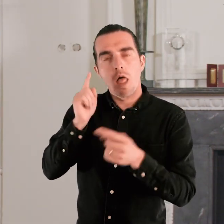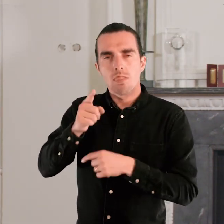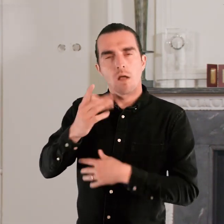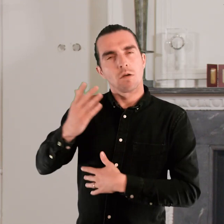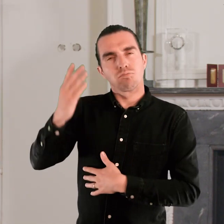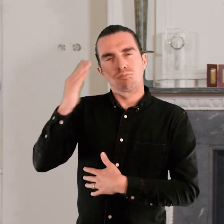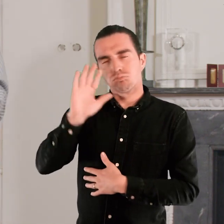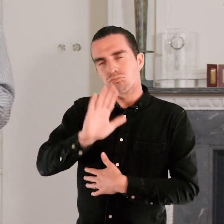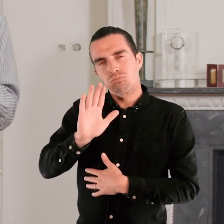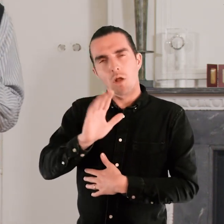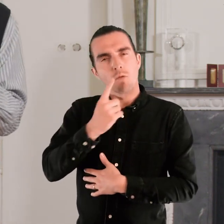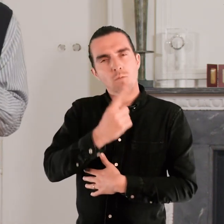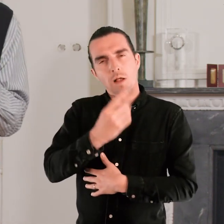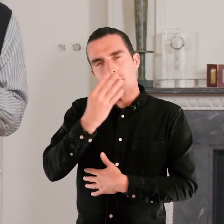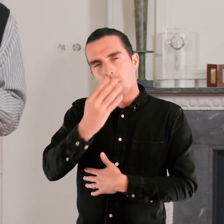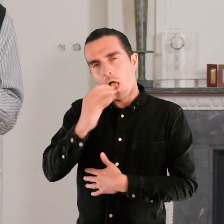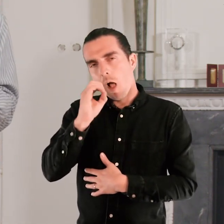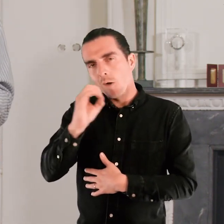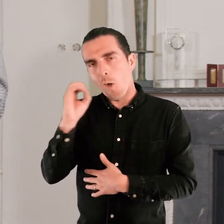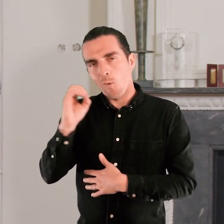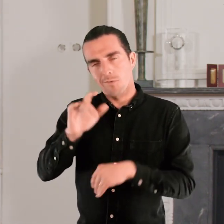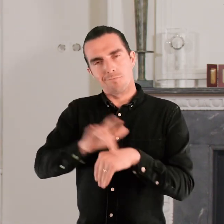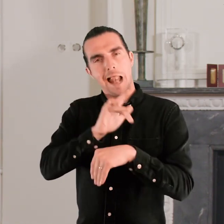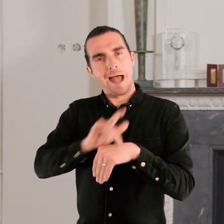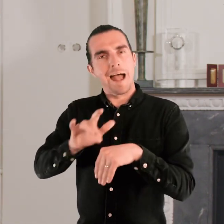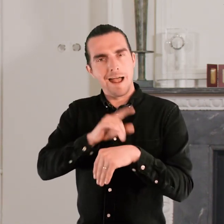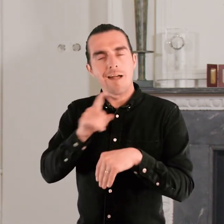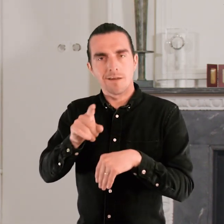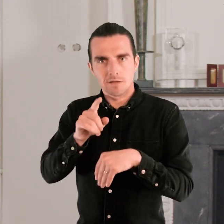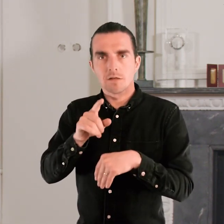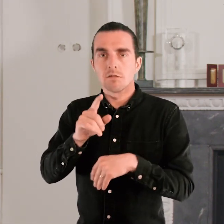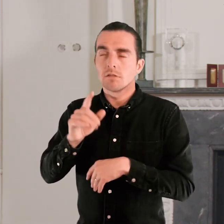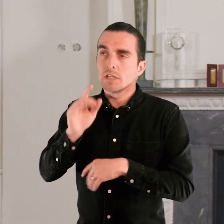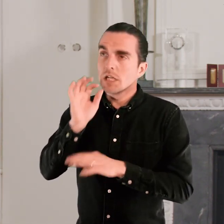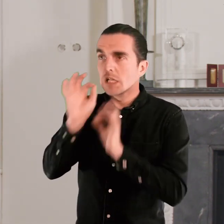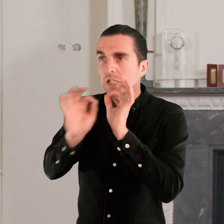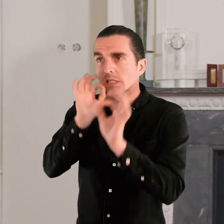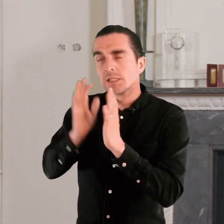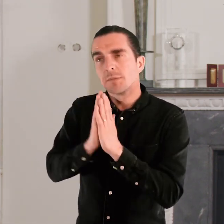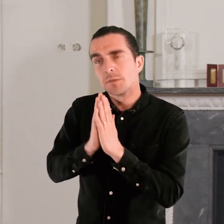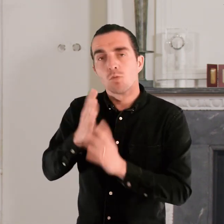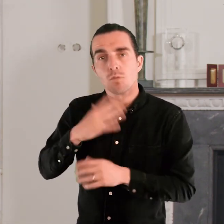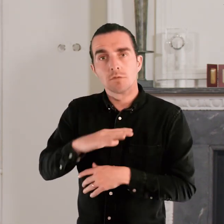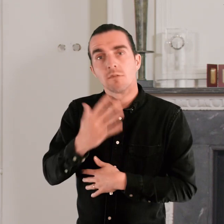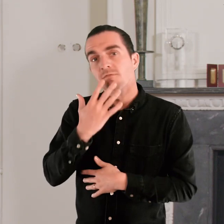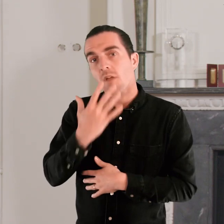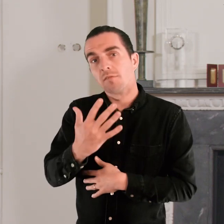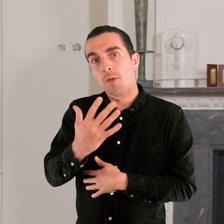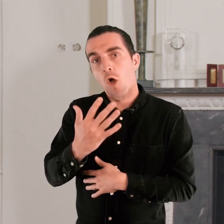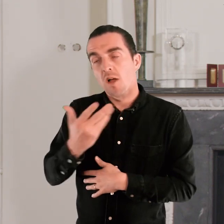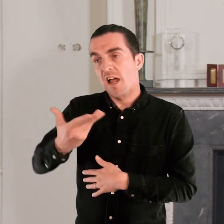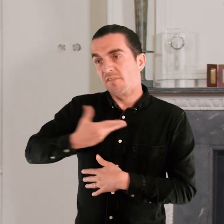The play is set round about the turn of the 19th and turn of the 20th century, so a fiver is quite a significant sum of money in those days.